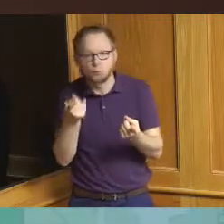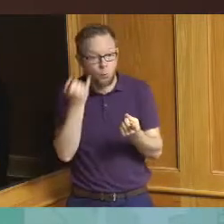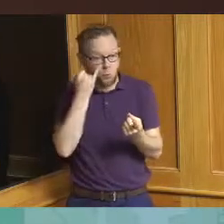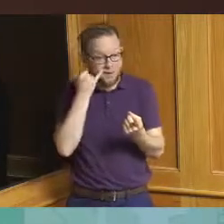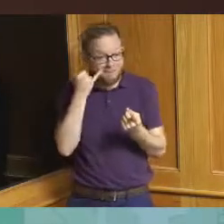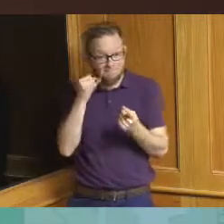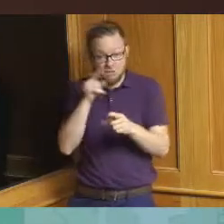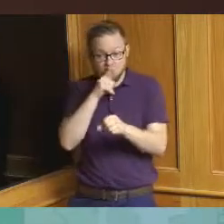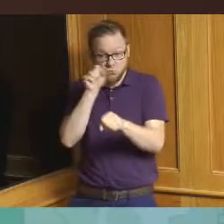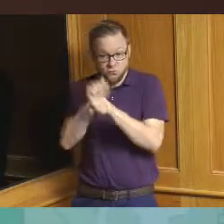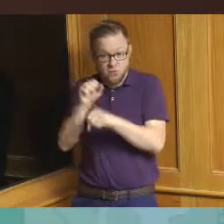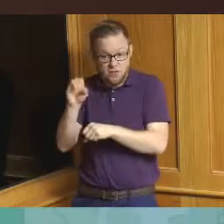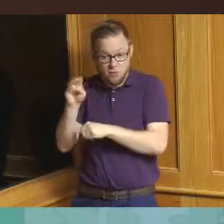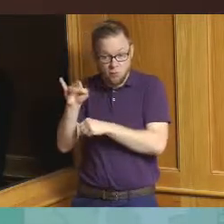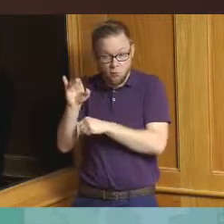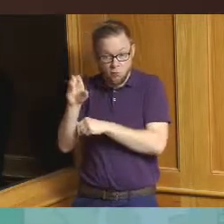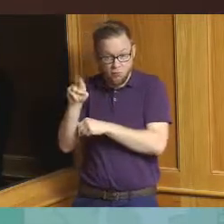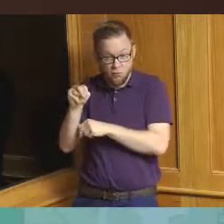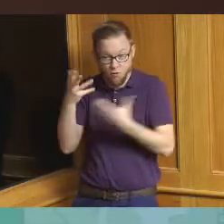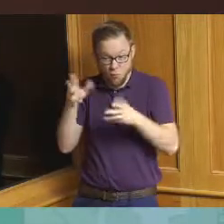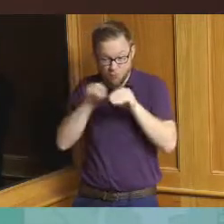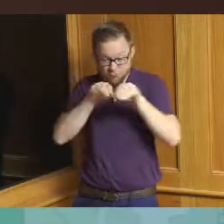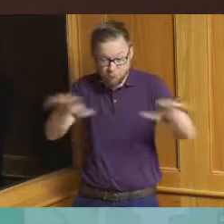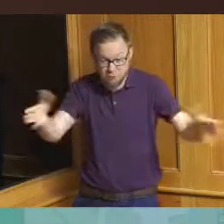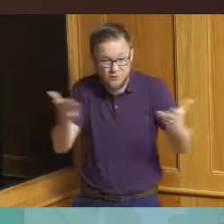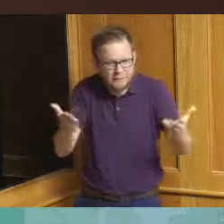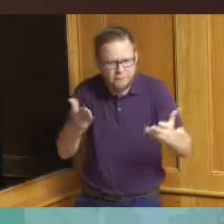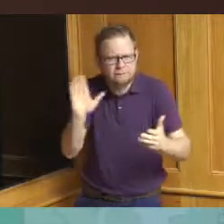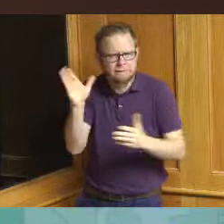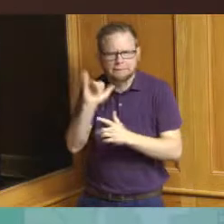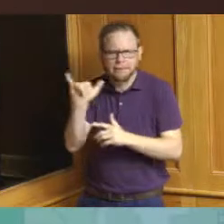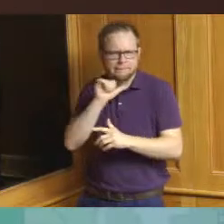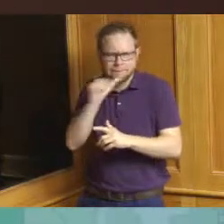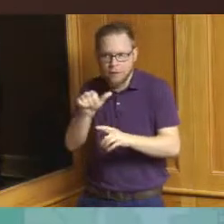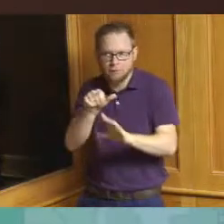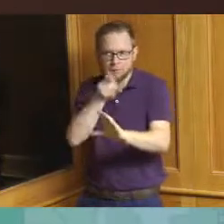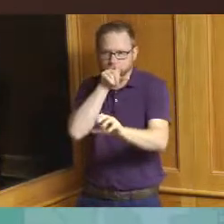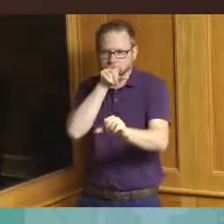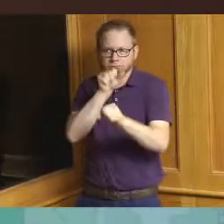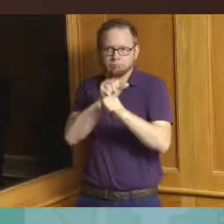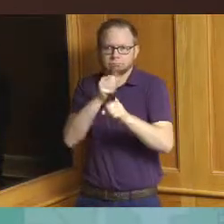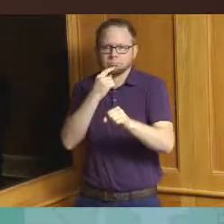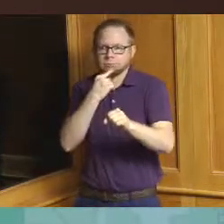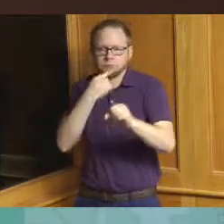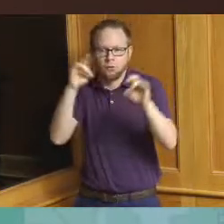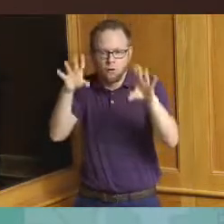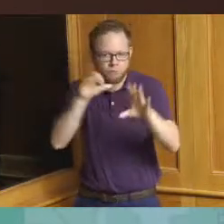and we know that the vaccine remains effective against it so the message that you've heard me